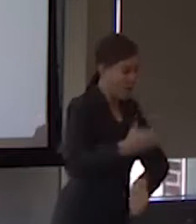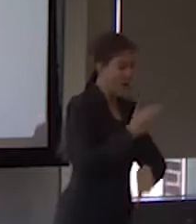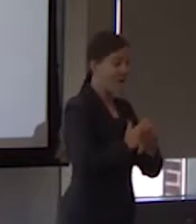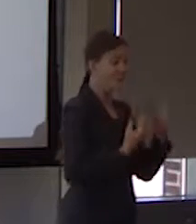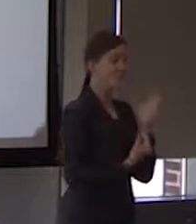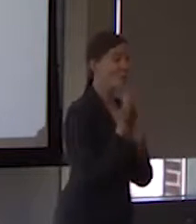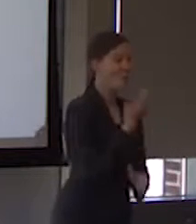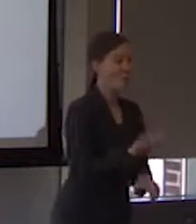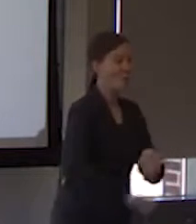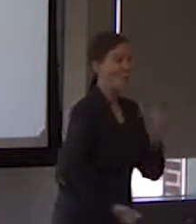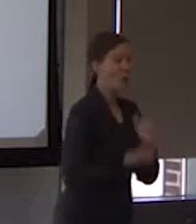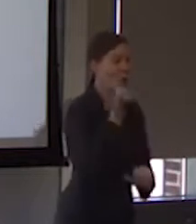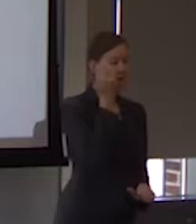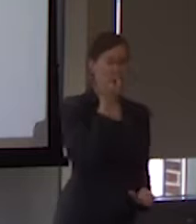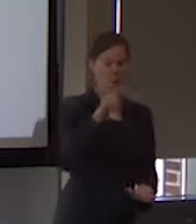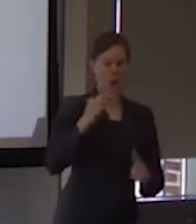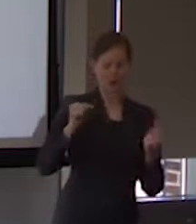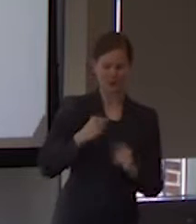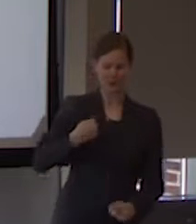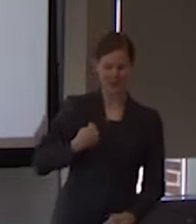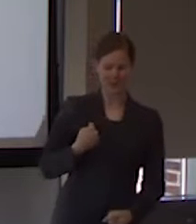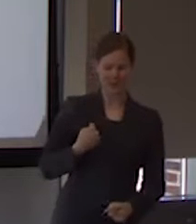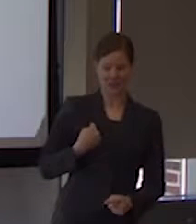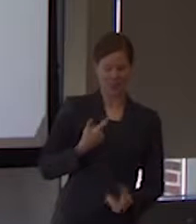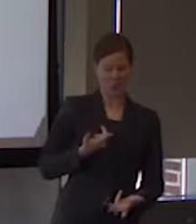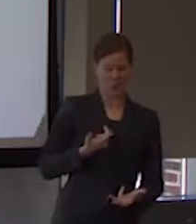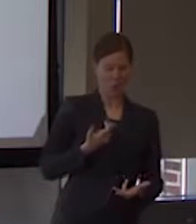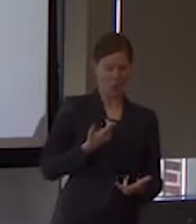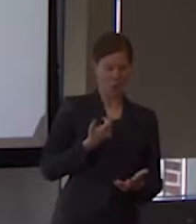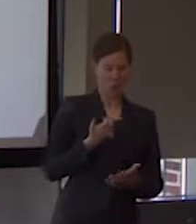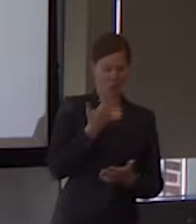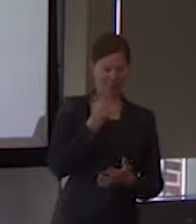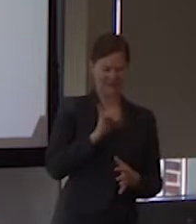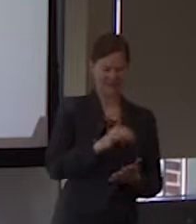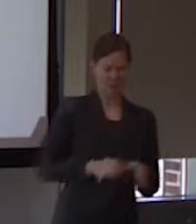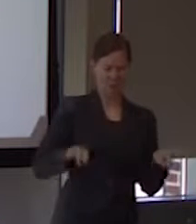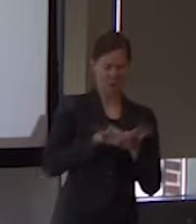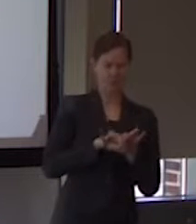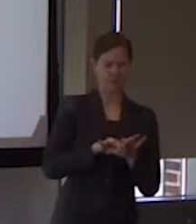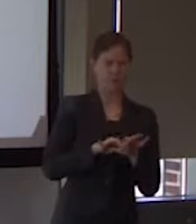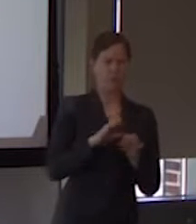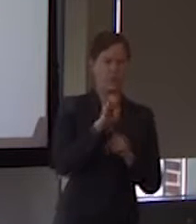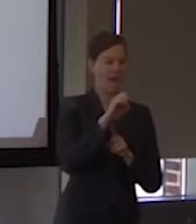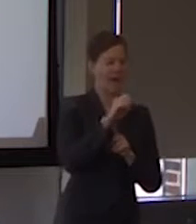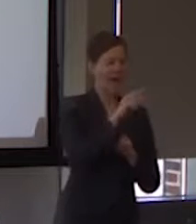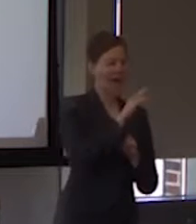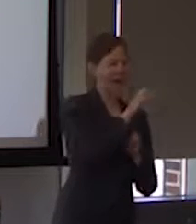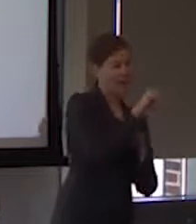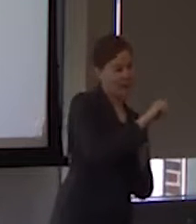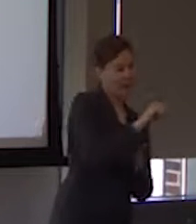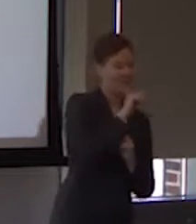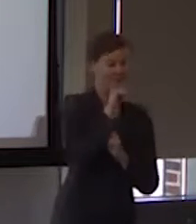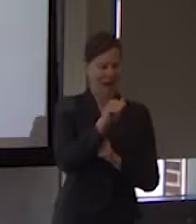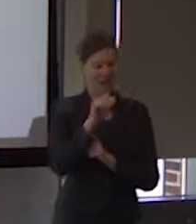And if it only hurts me, what does it matter? So equity is not equality, and after five years of drowning,